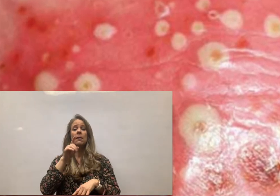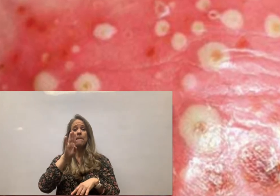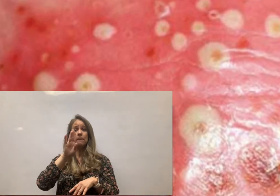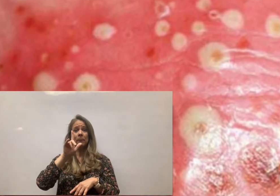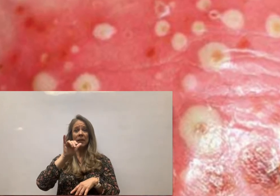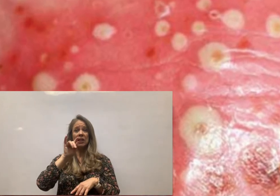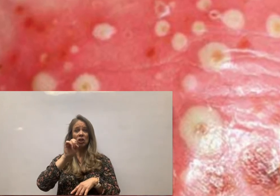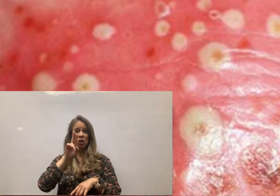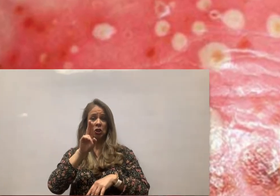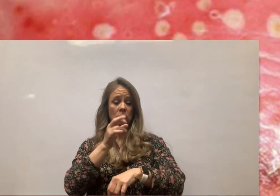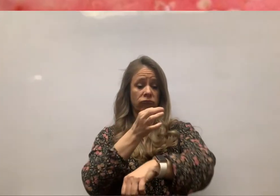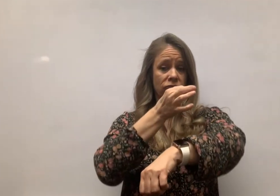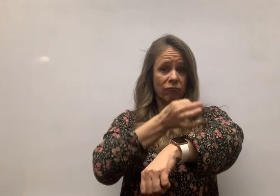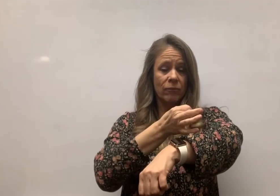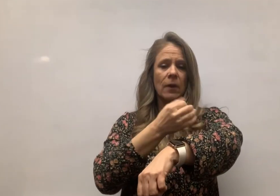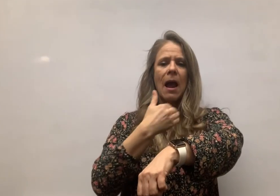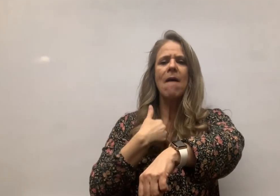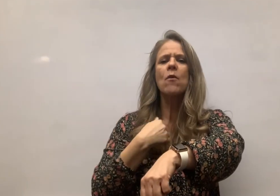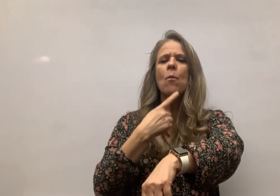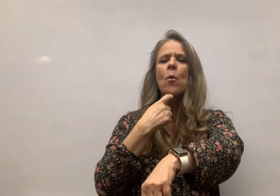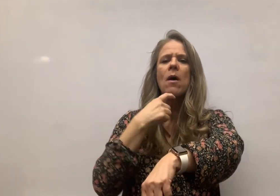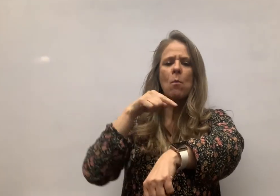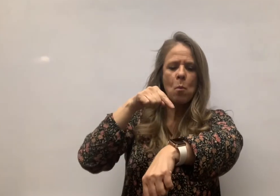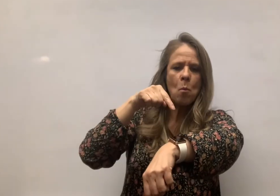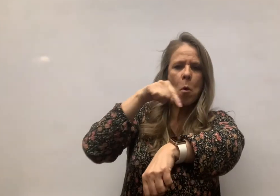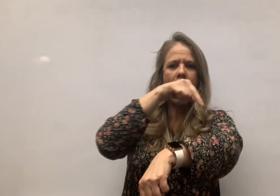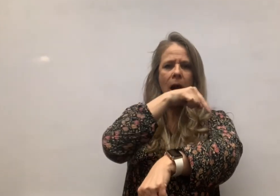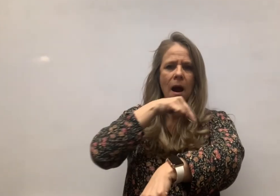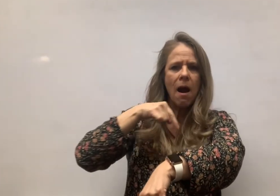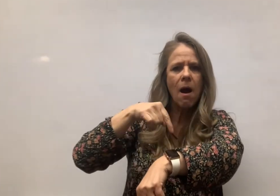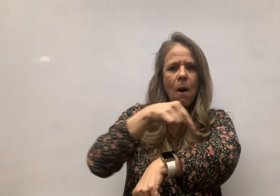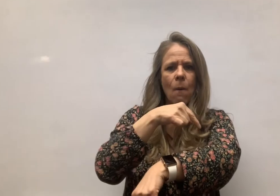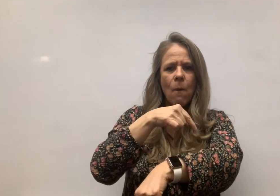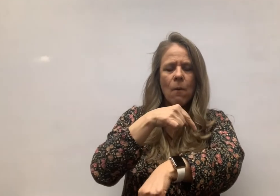Remember, blister is a noninfectious skin that is a shape of round.